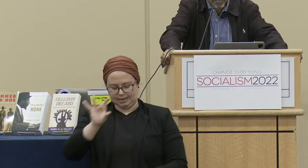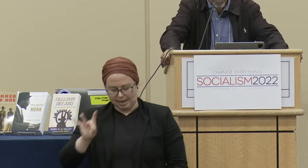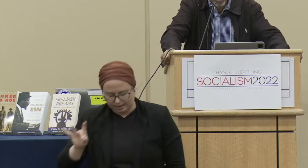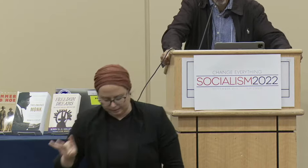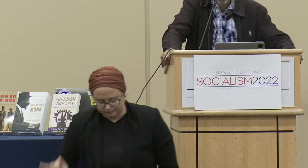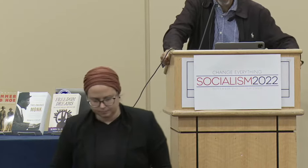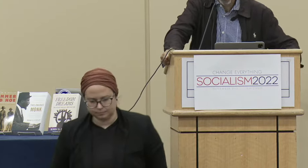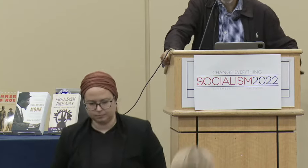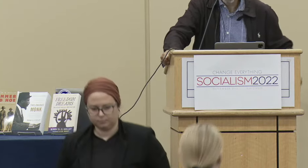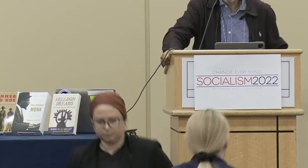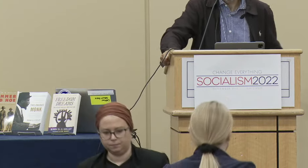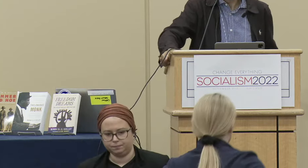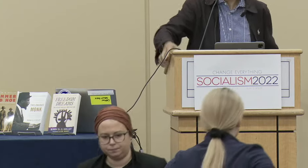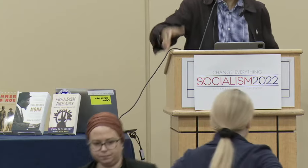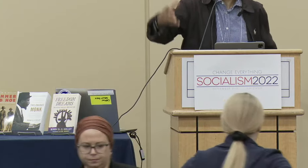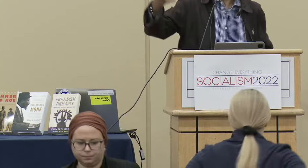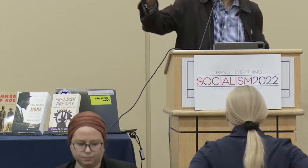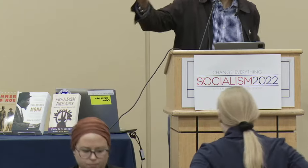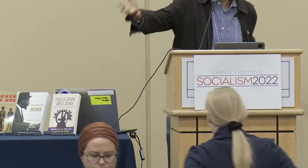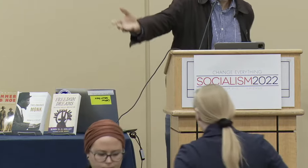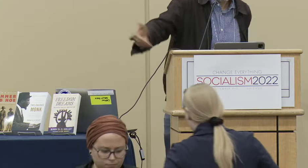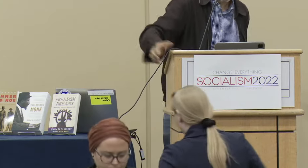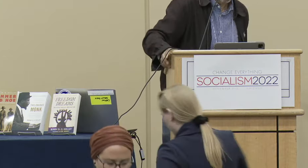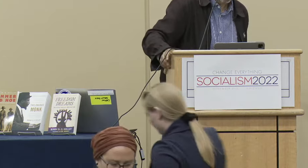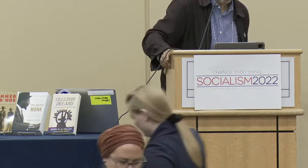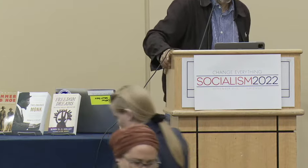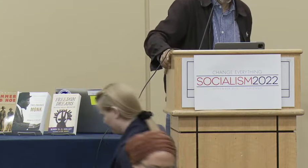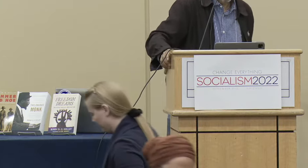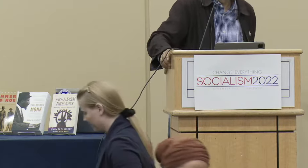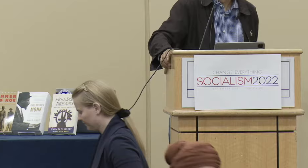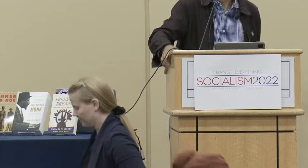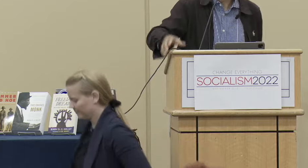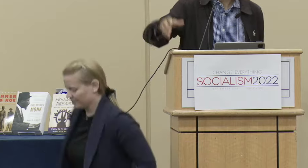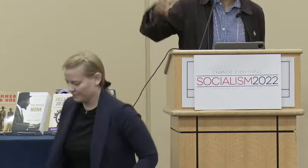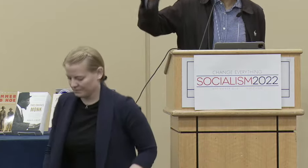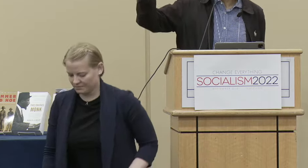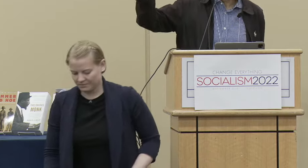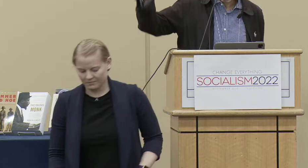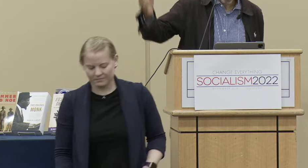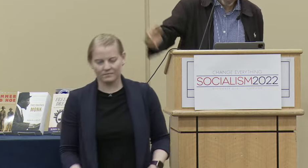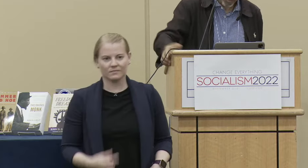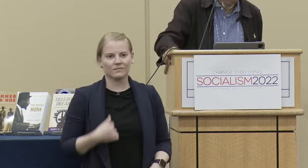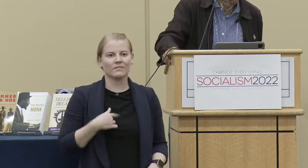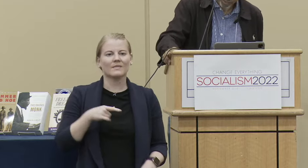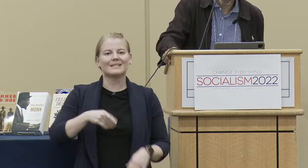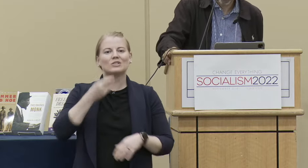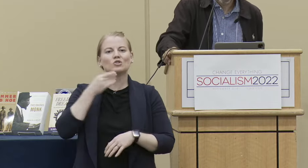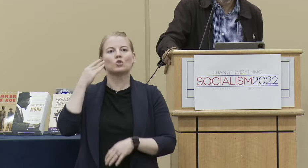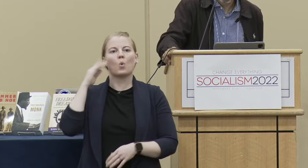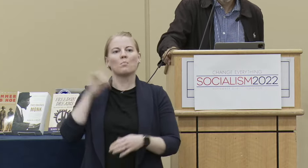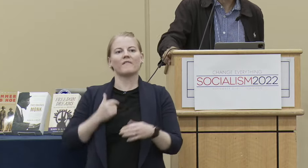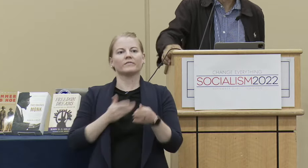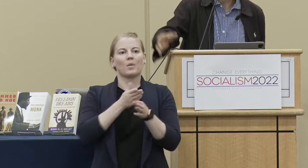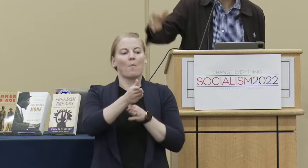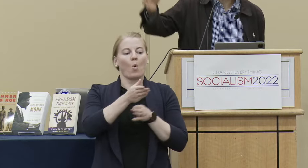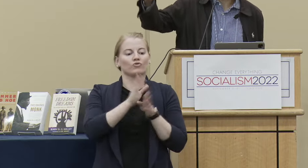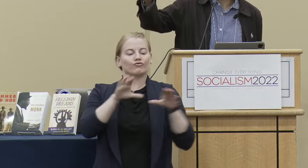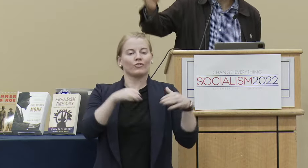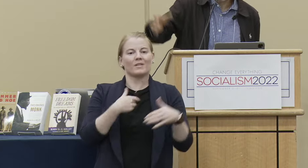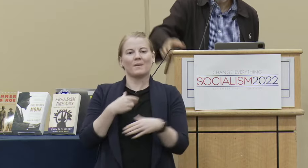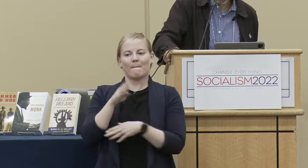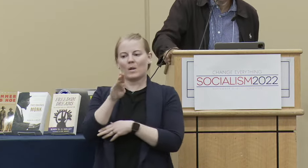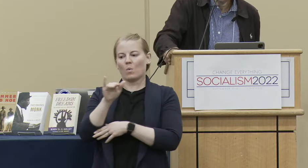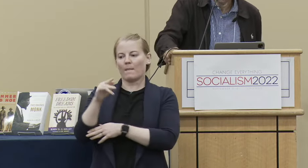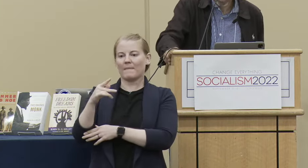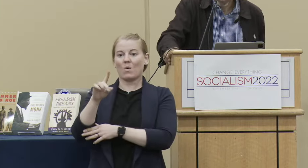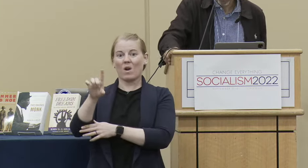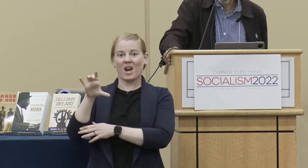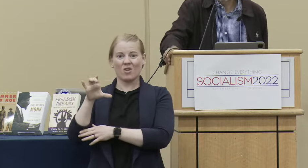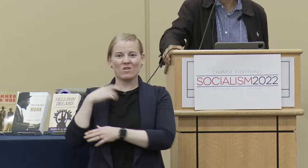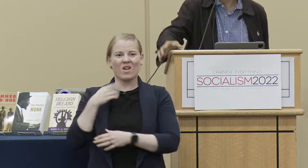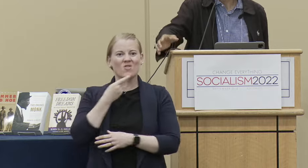Radical Congress, which was launched here in 1998